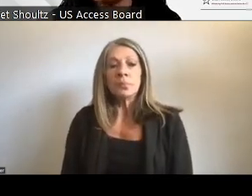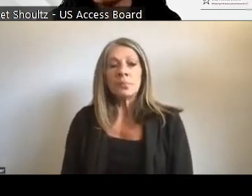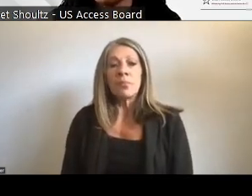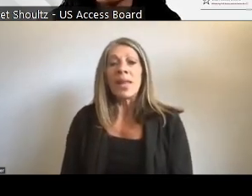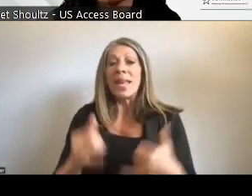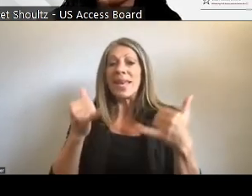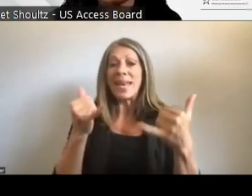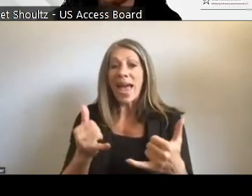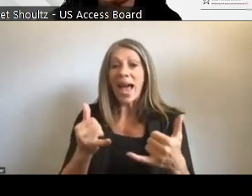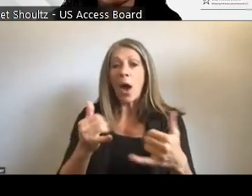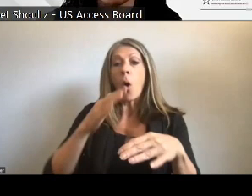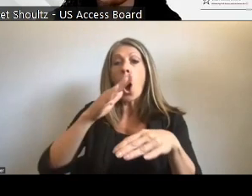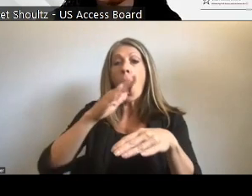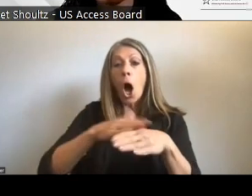Now on to on-street parking.